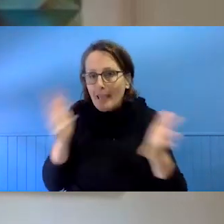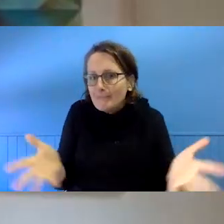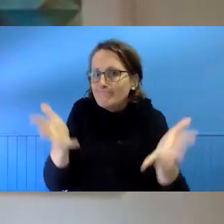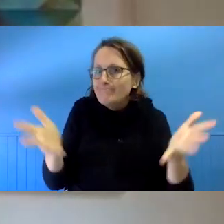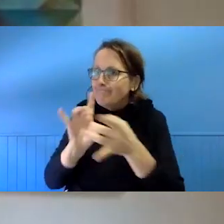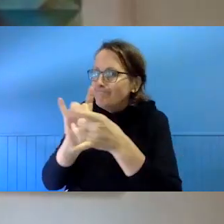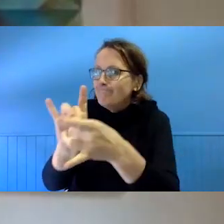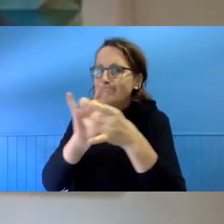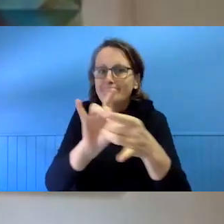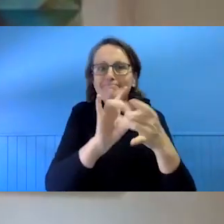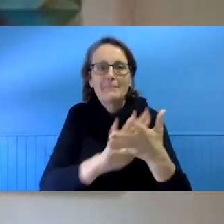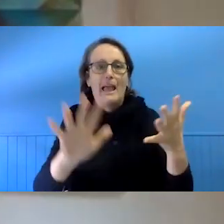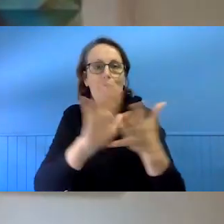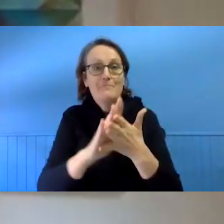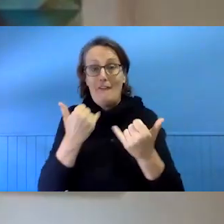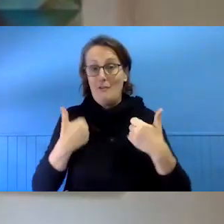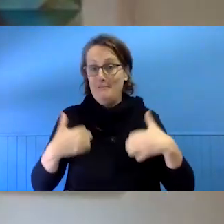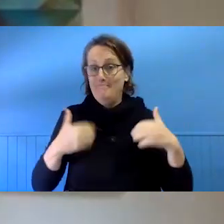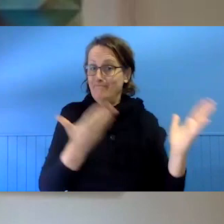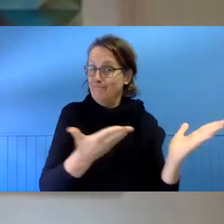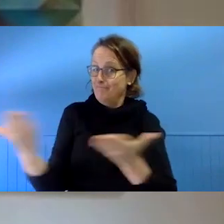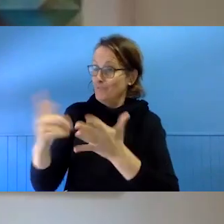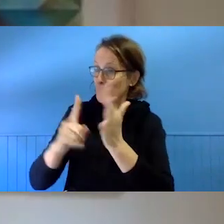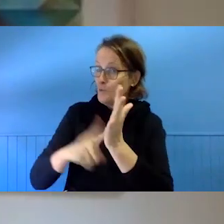gives me great pleasure to hand over to Elly to tackle some of these questions.